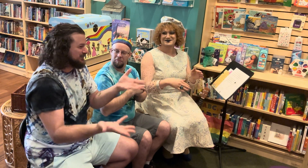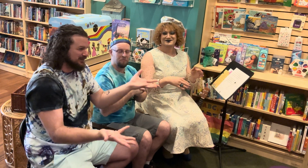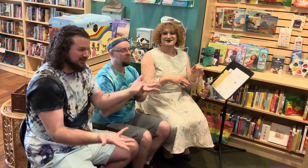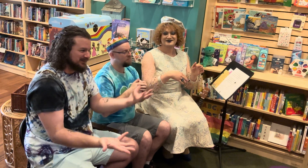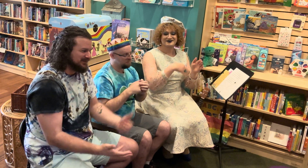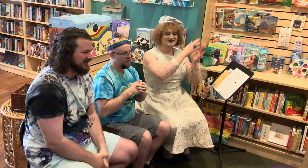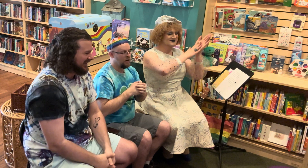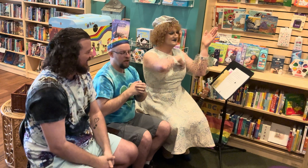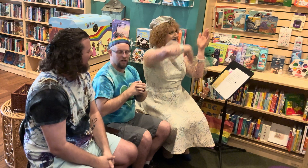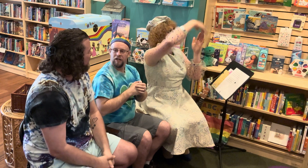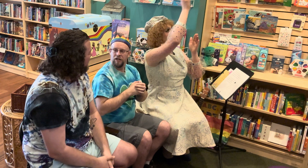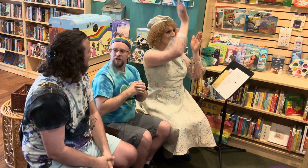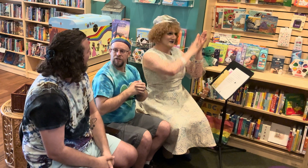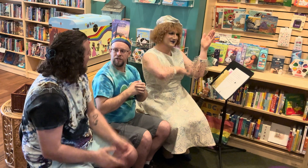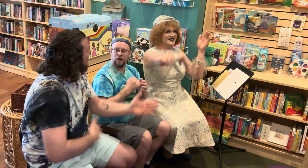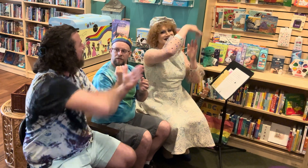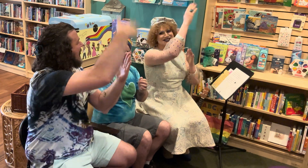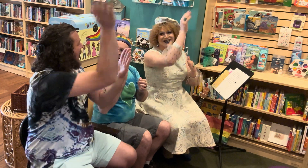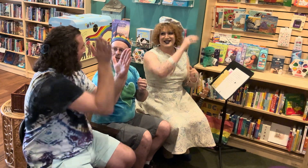Paint, paint, paint!